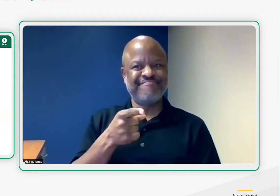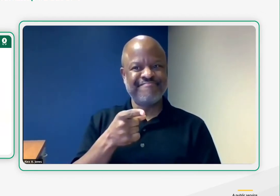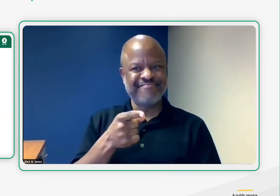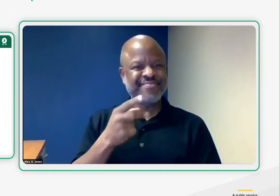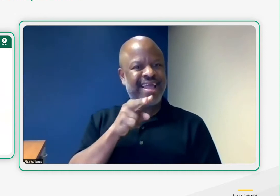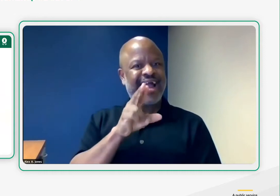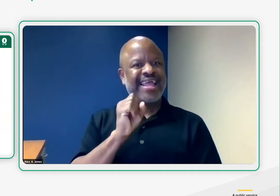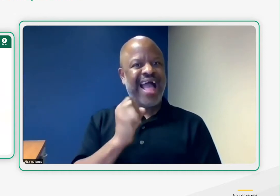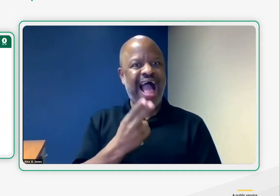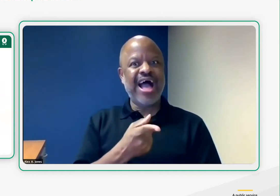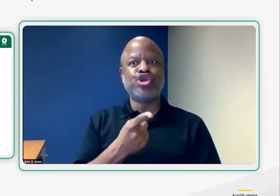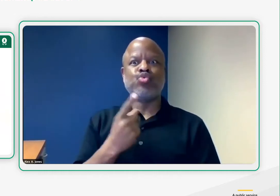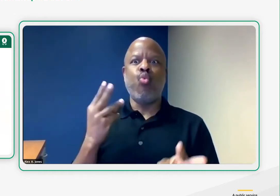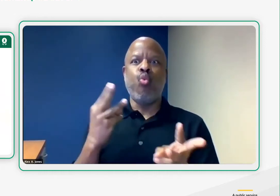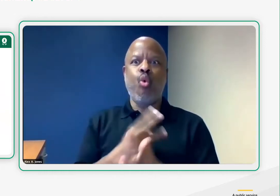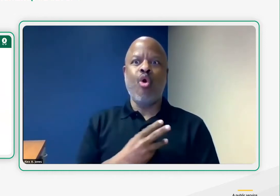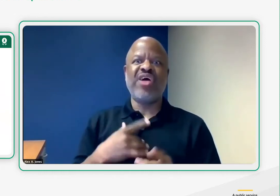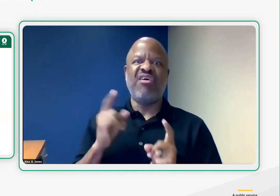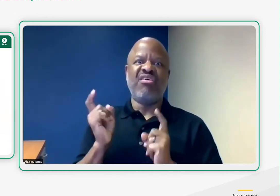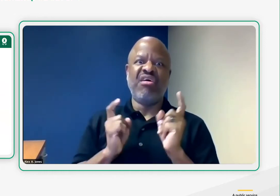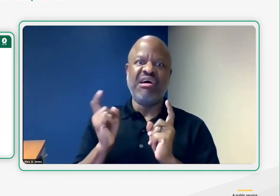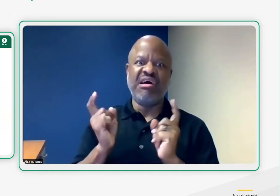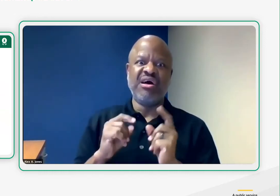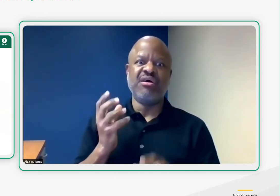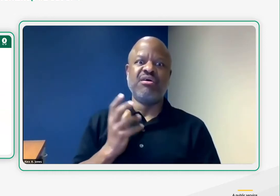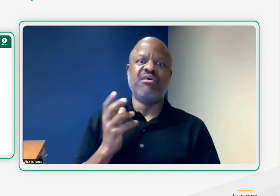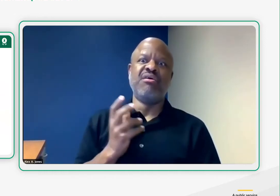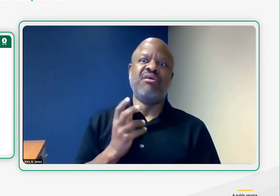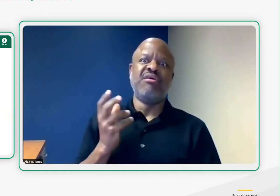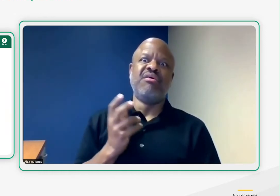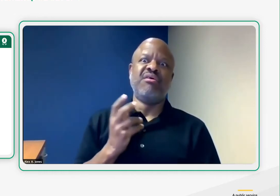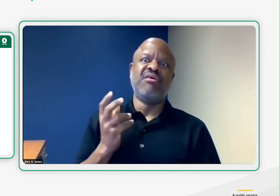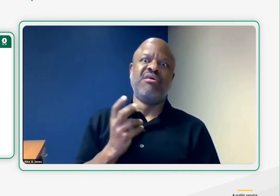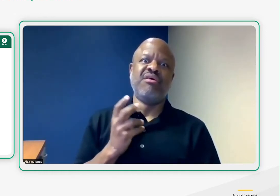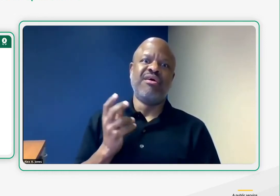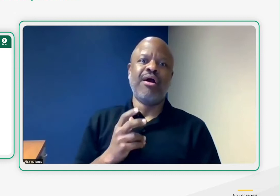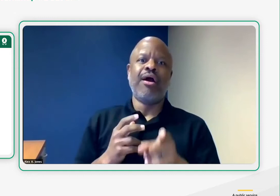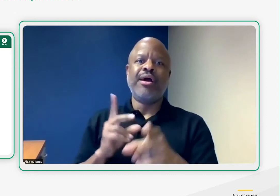And you start to feel worse when it comes down to paying at the end.